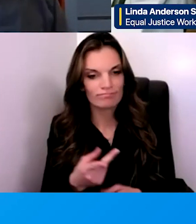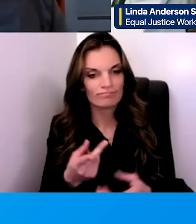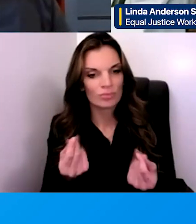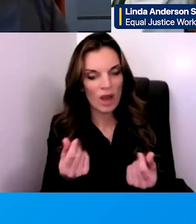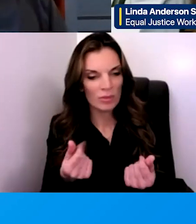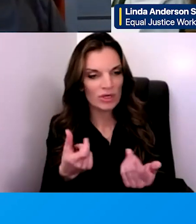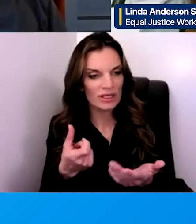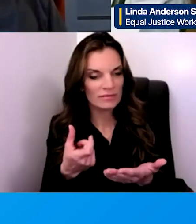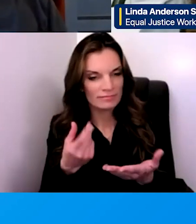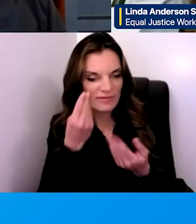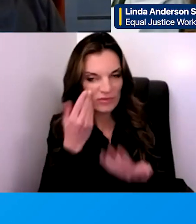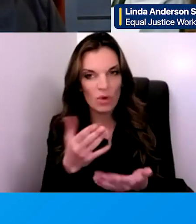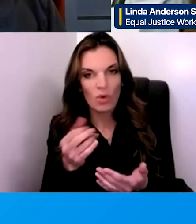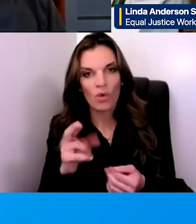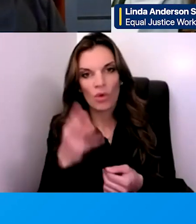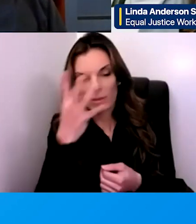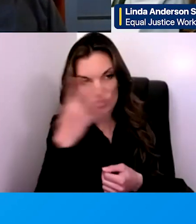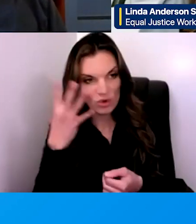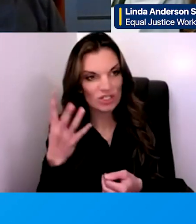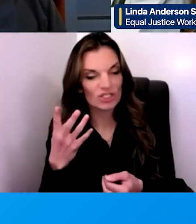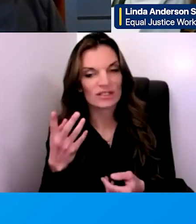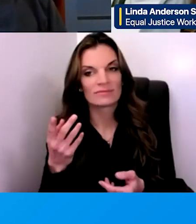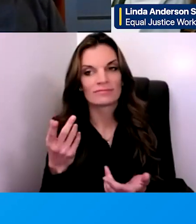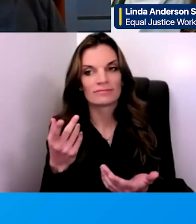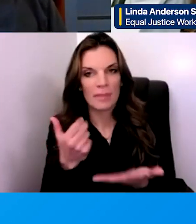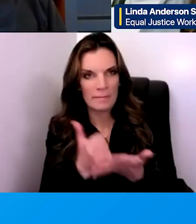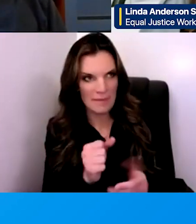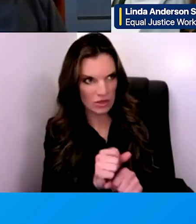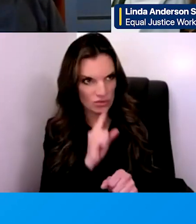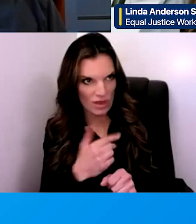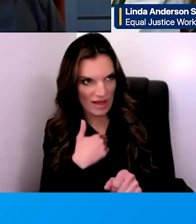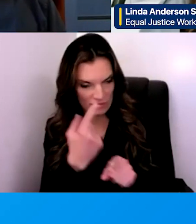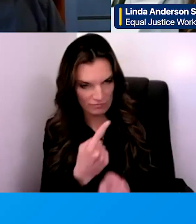securing immigration status before a disaster strikes. They can provide trainings to